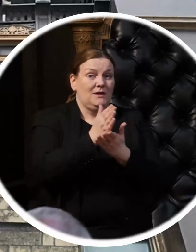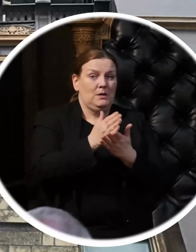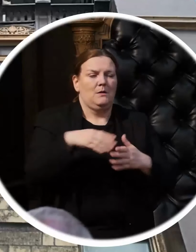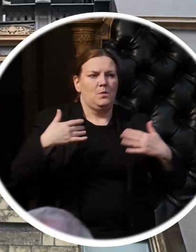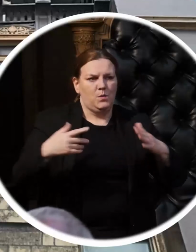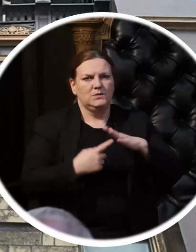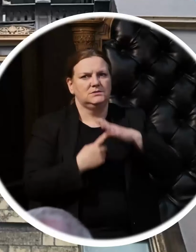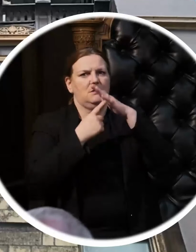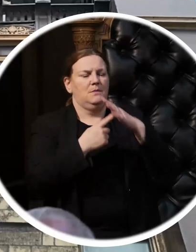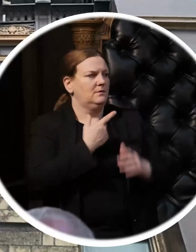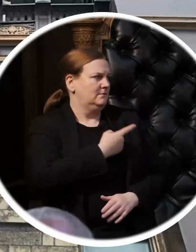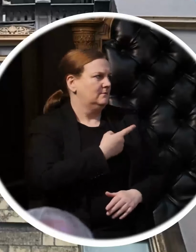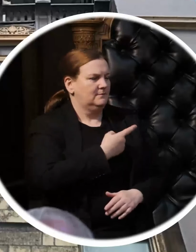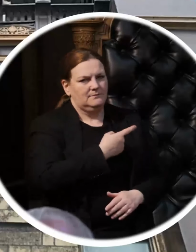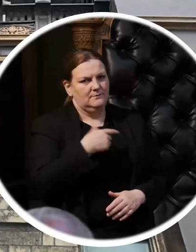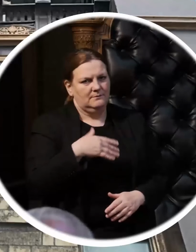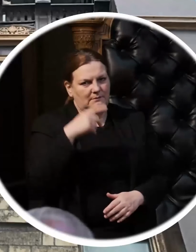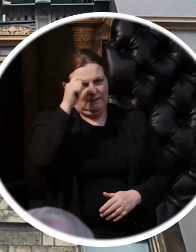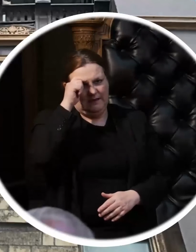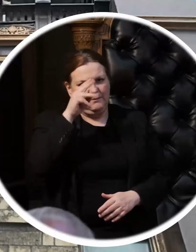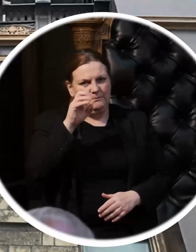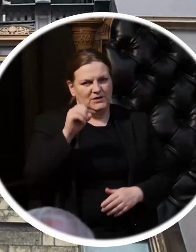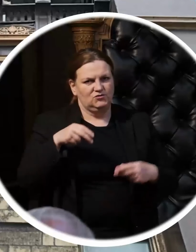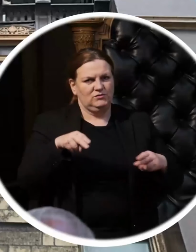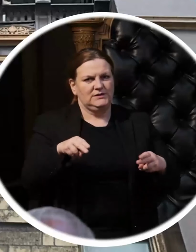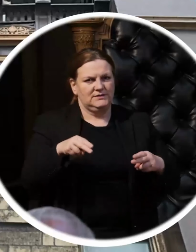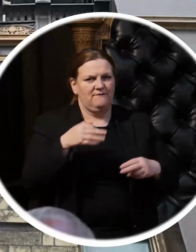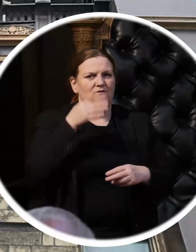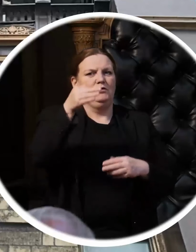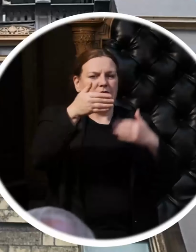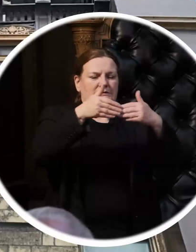engineering is at its peak, I would say the front of Pearse Street